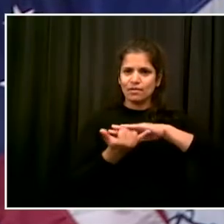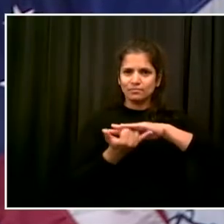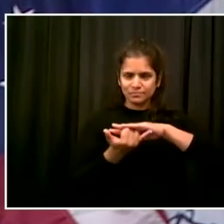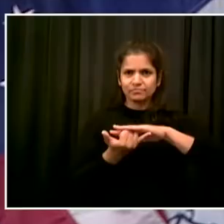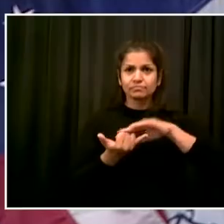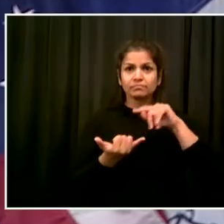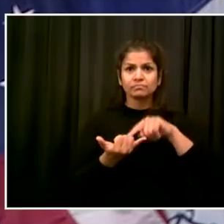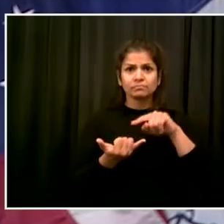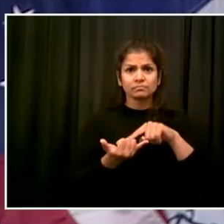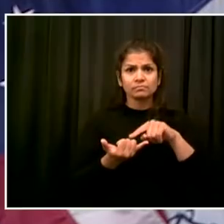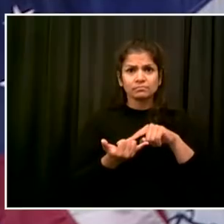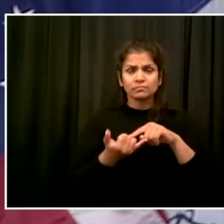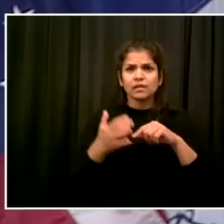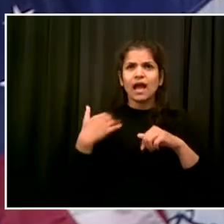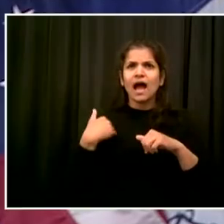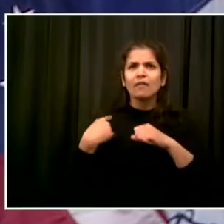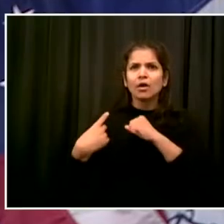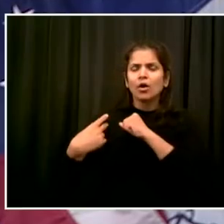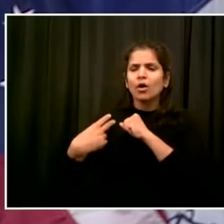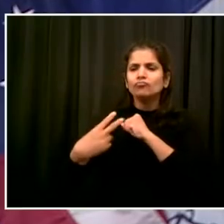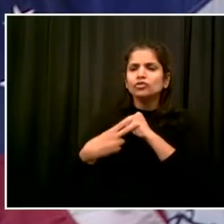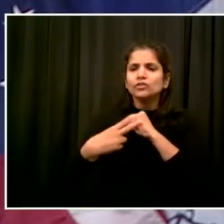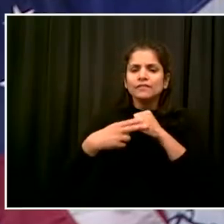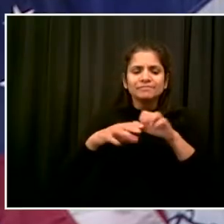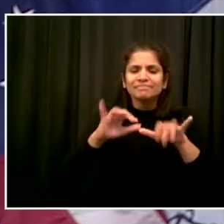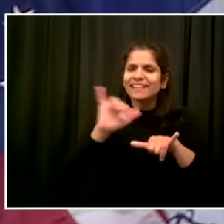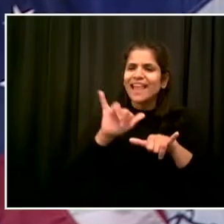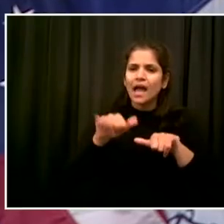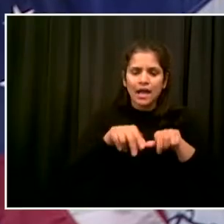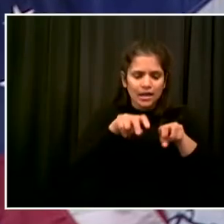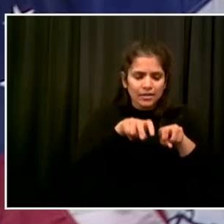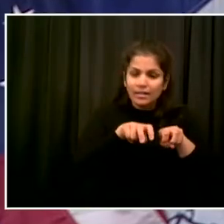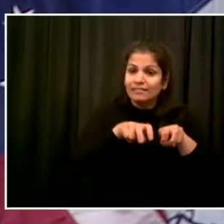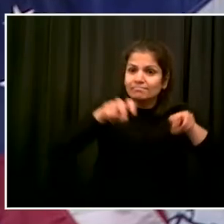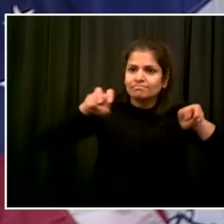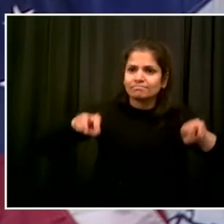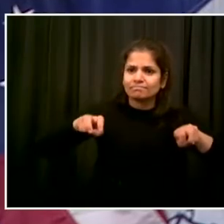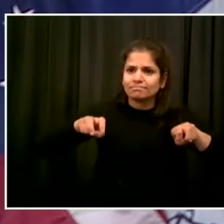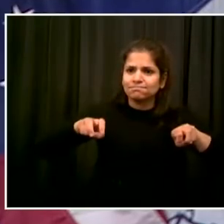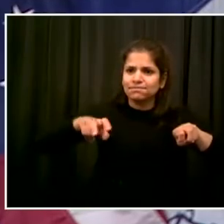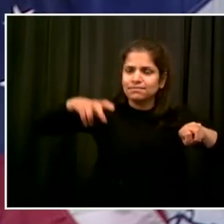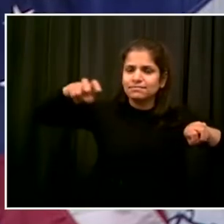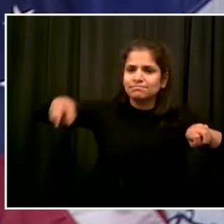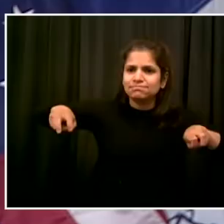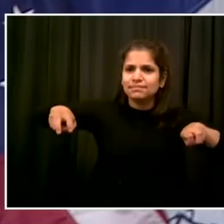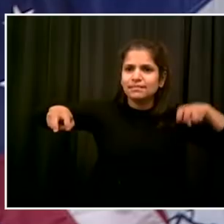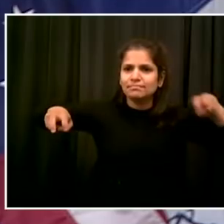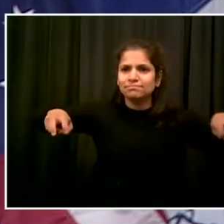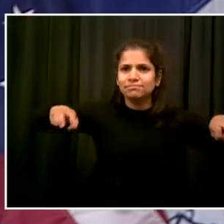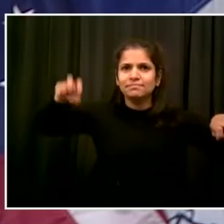WE HAVE TIME FOR TWO ME OR TODAY. THE NEXT IS KATHLEEN FROM PATCH. THANK YOU FOR TAKIGN MY QUESTION TODAY. MY FIRST UEQSTION IS AUTBO THE SUBWAYS.